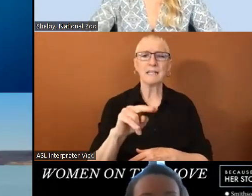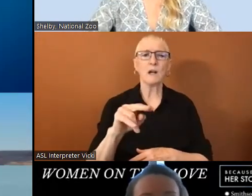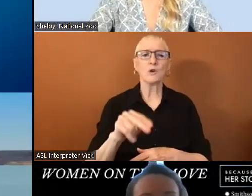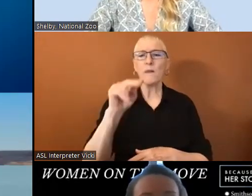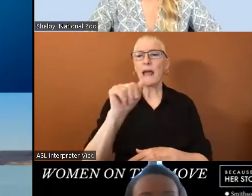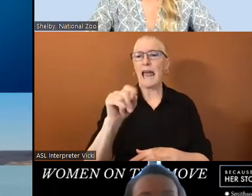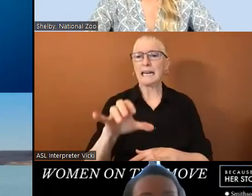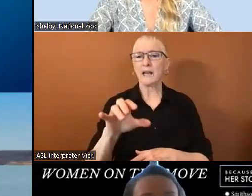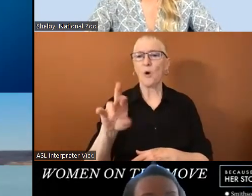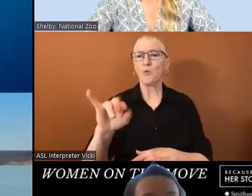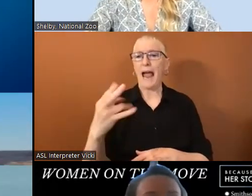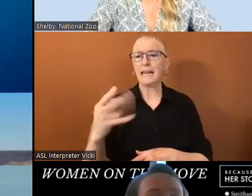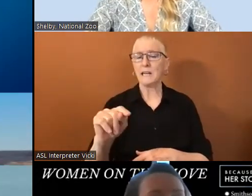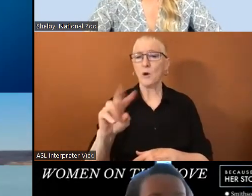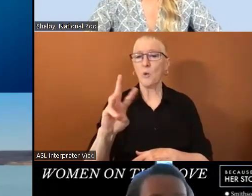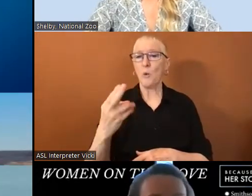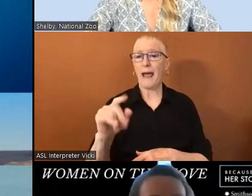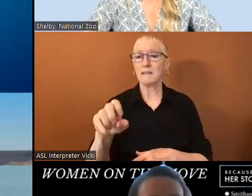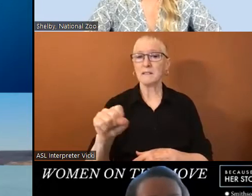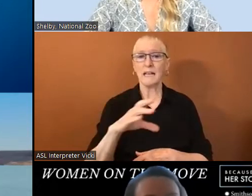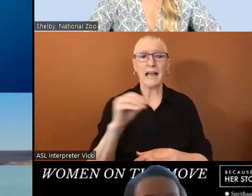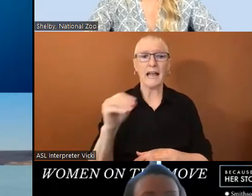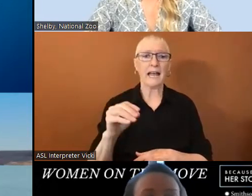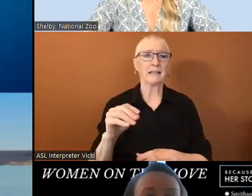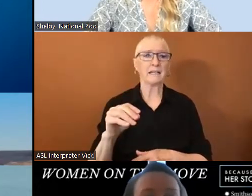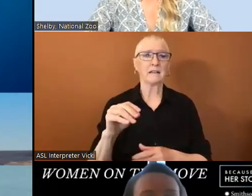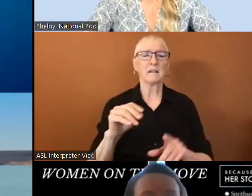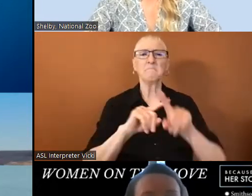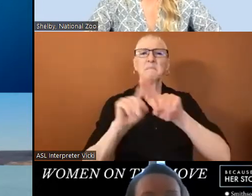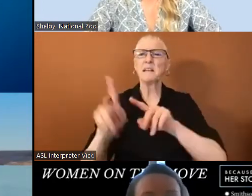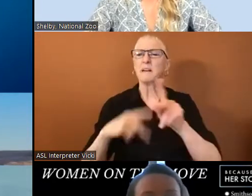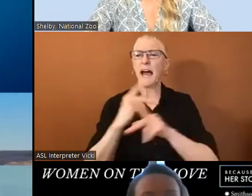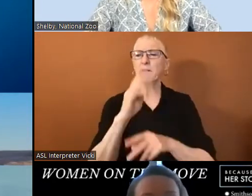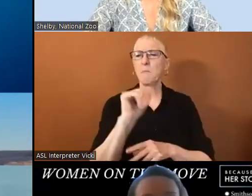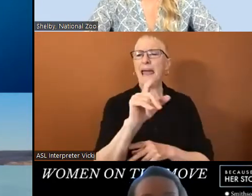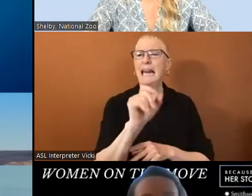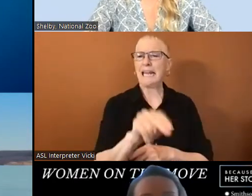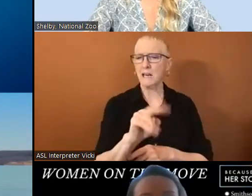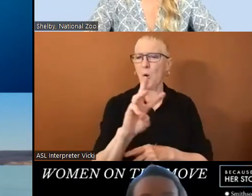and um sei whales as well, but a variety of different baleen whale species. >>Shelby: Wow, they're